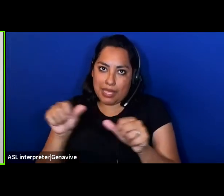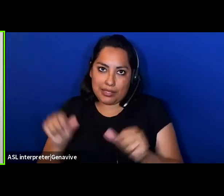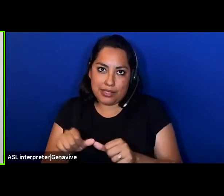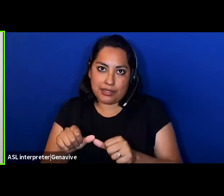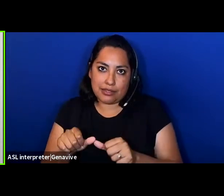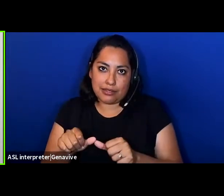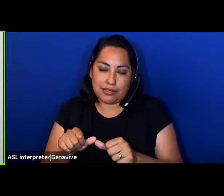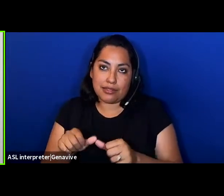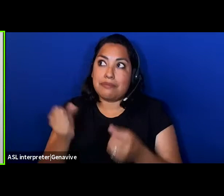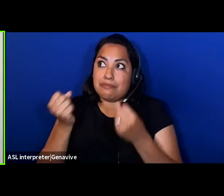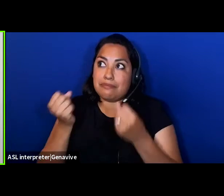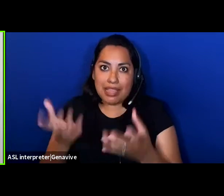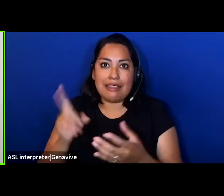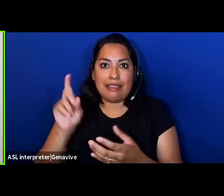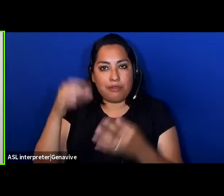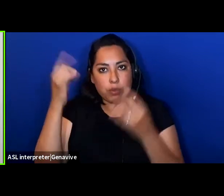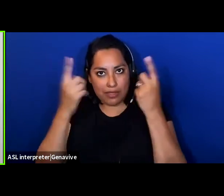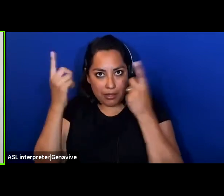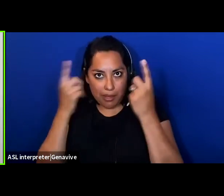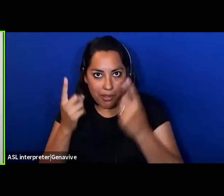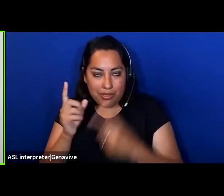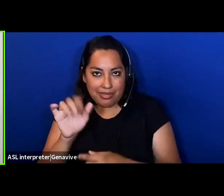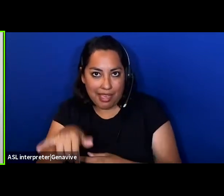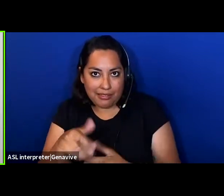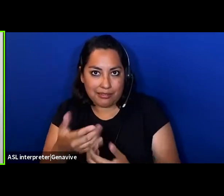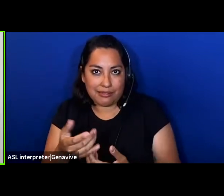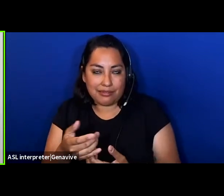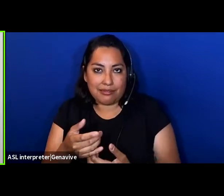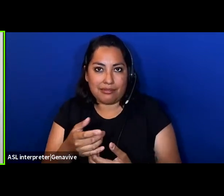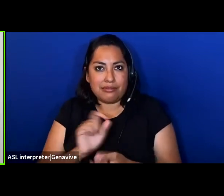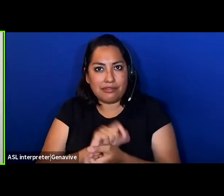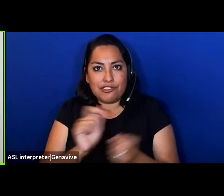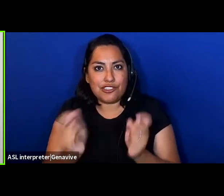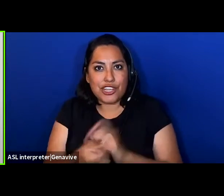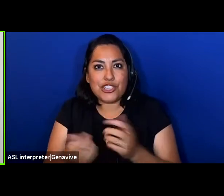to think through is what is that “redefine normal” look like in the hybrid workplace?